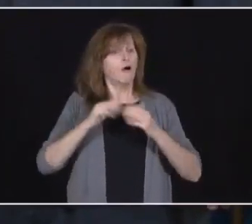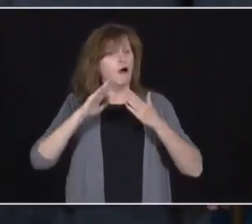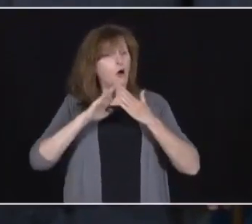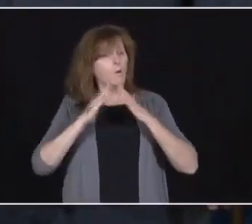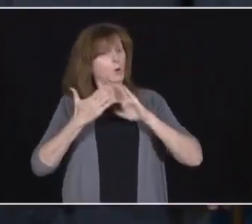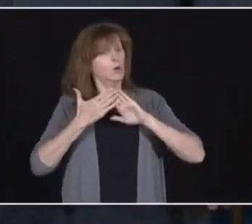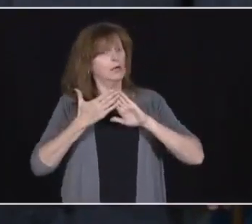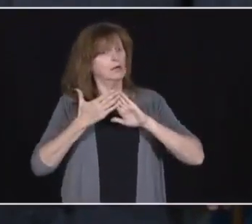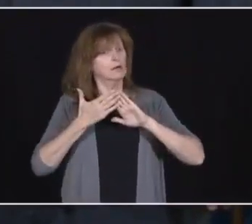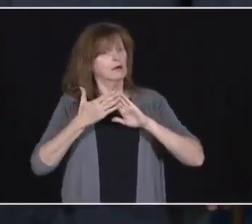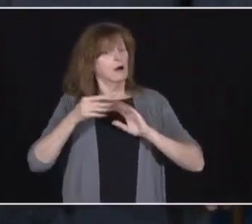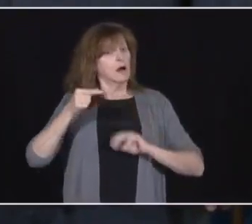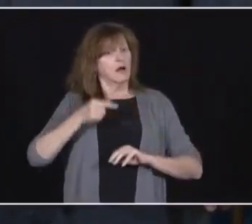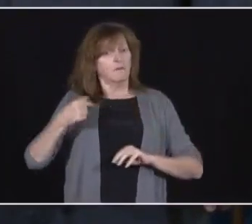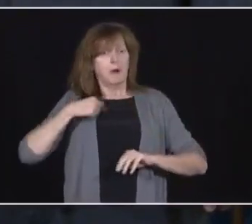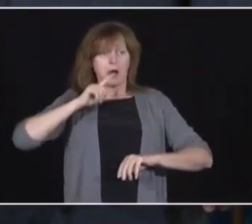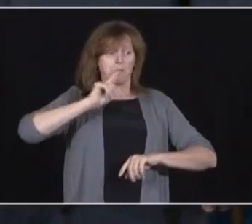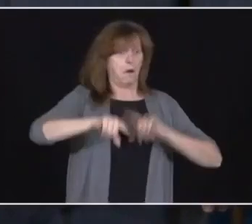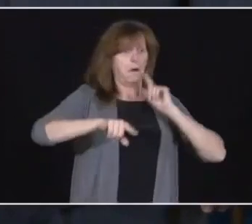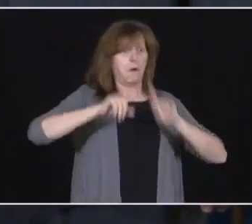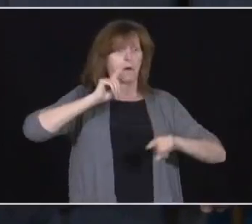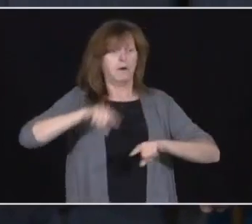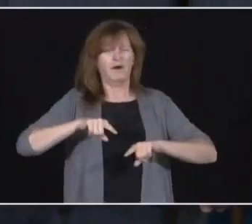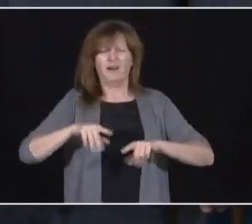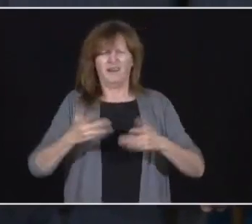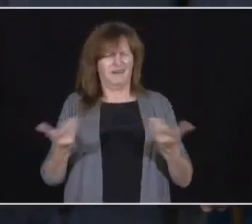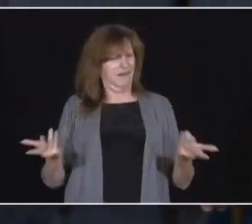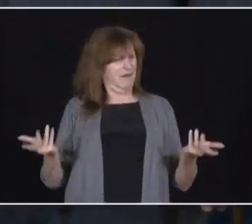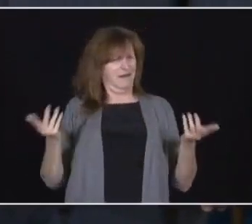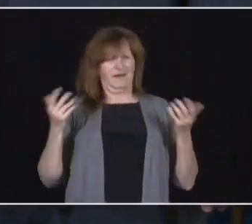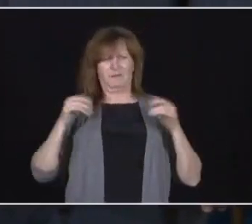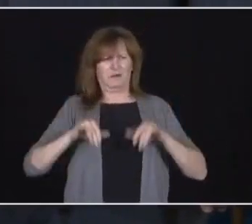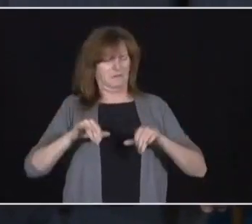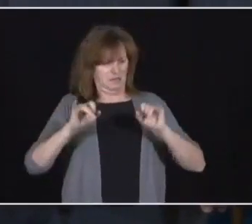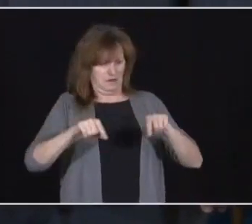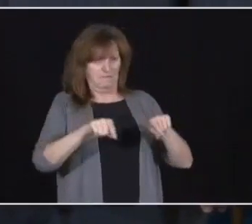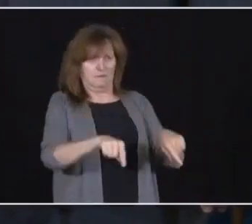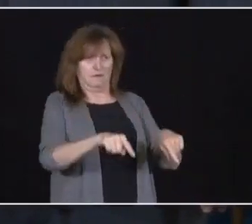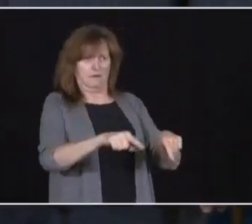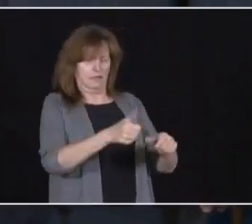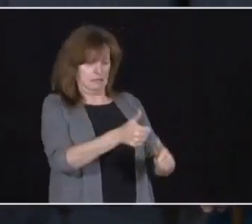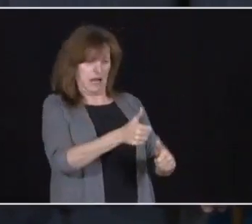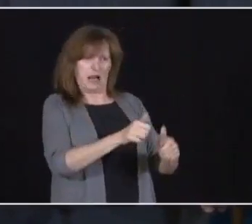Stronger communities cannot be delivered top down from Queen's Park. They can only be built from the bottom up